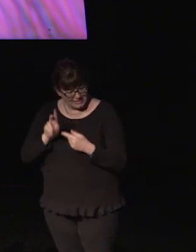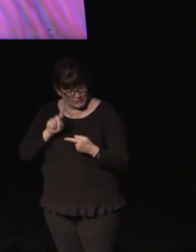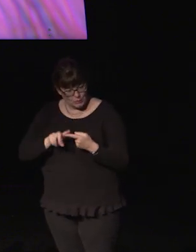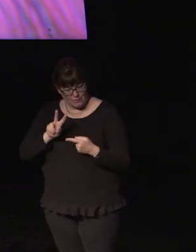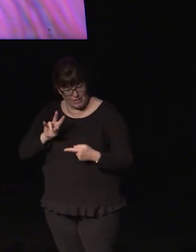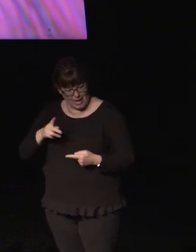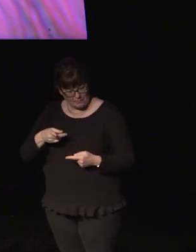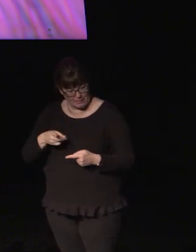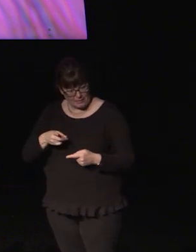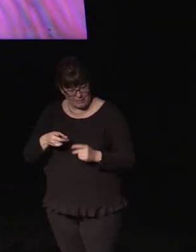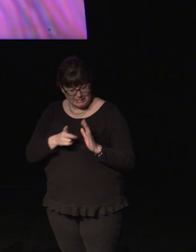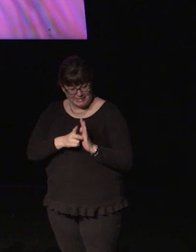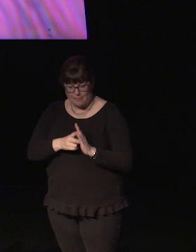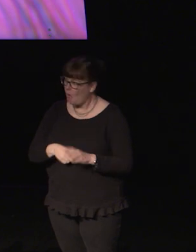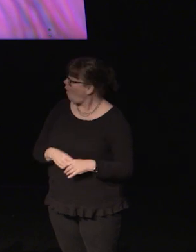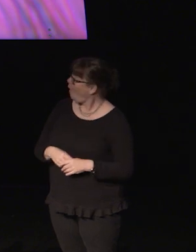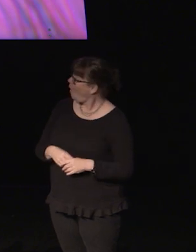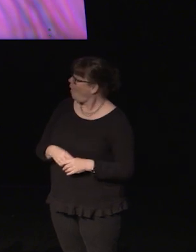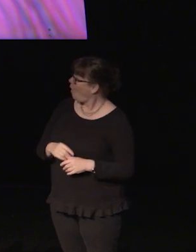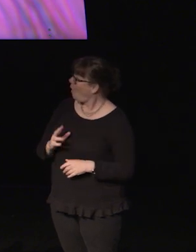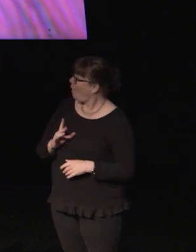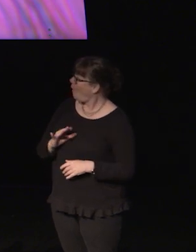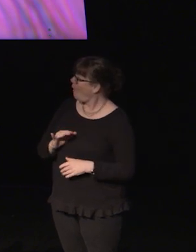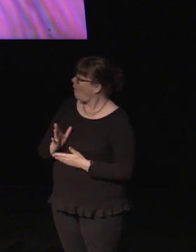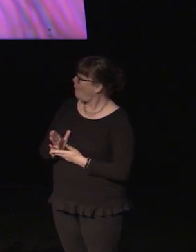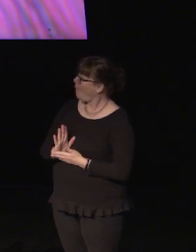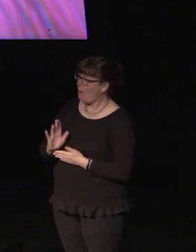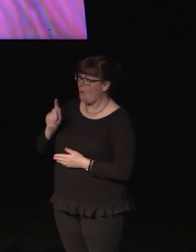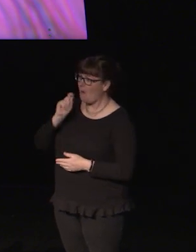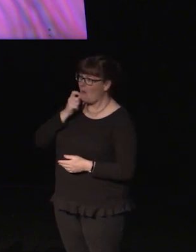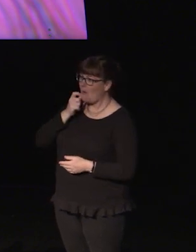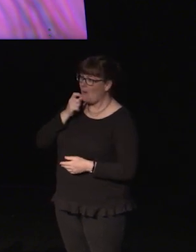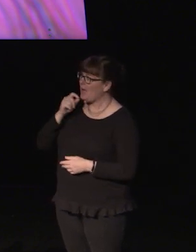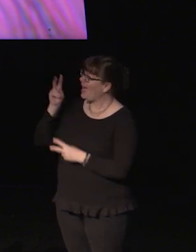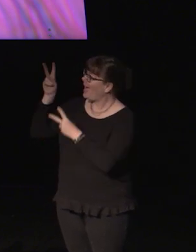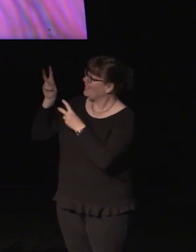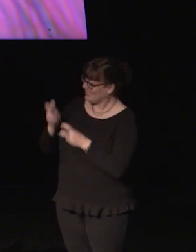I'm like, "Oh, cool. All right." So I figured I download it, give it a try.